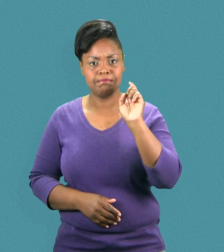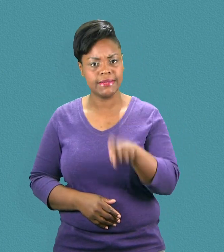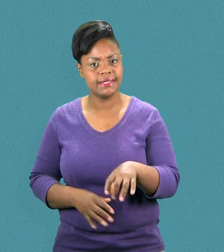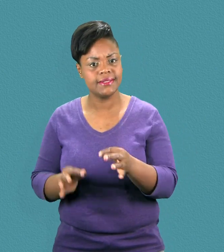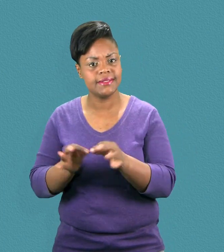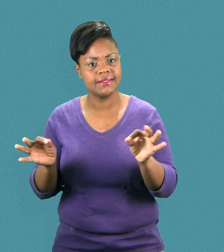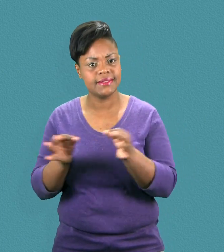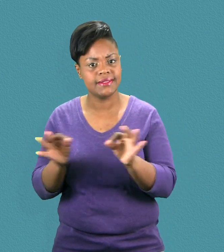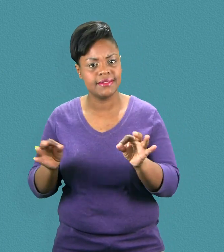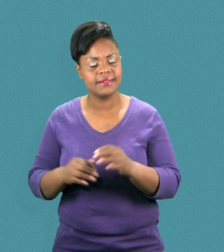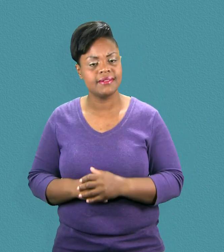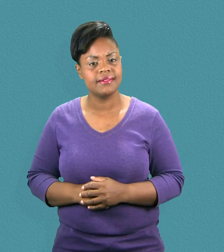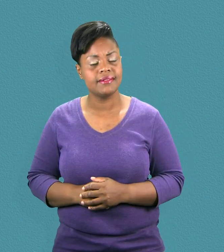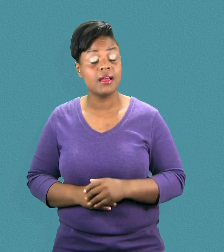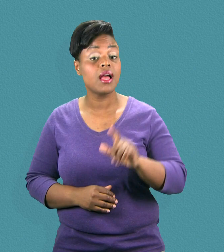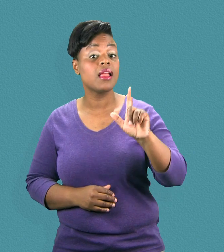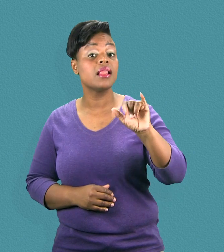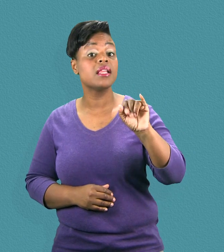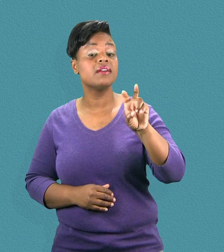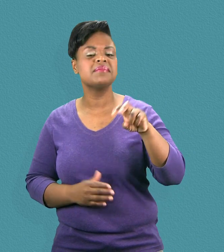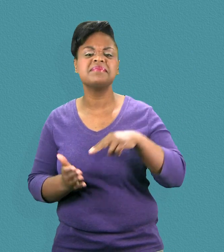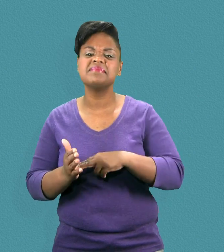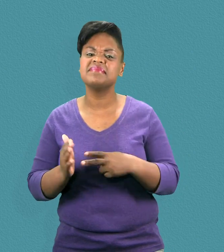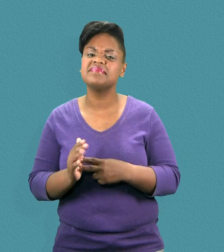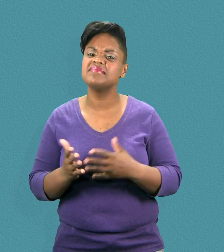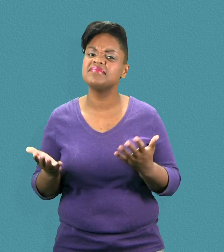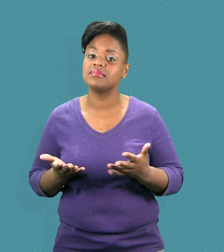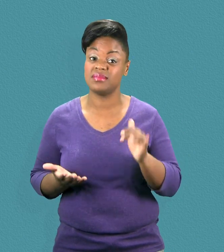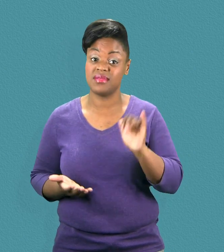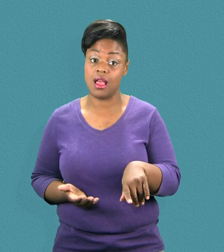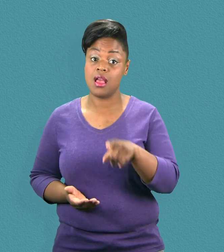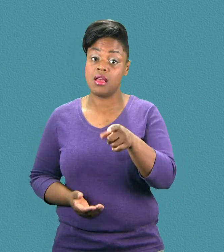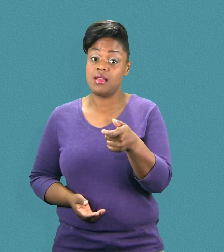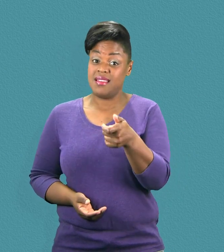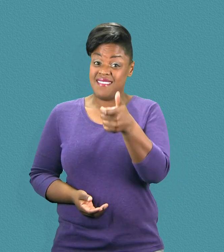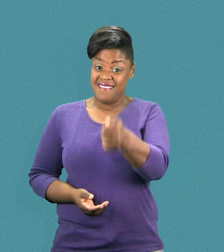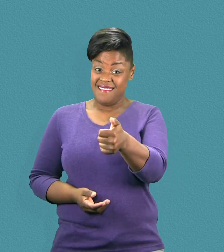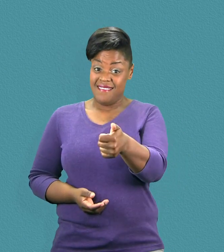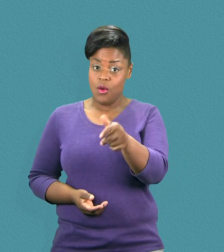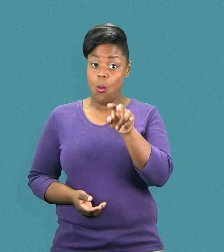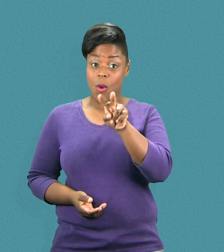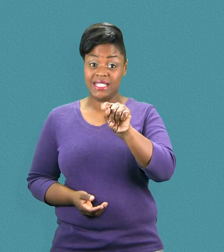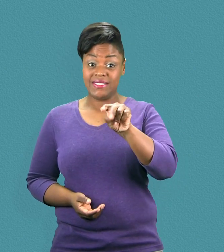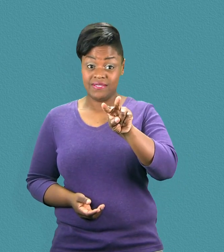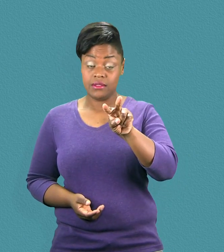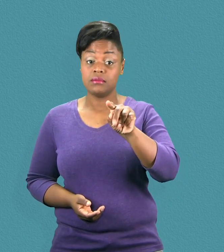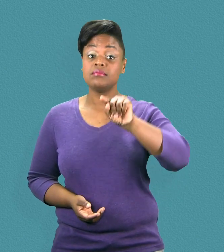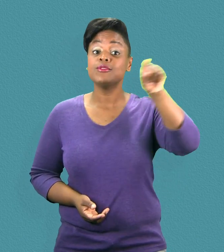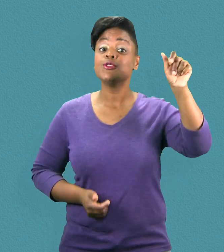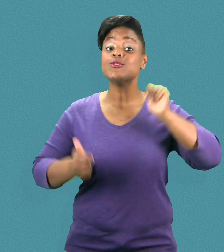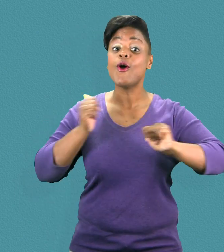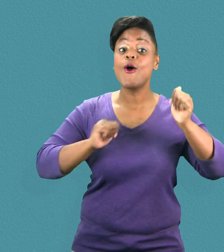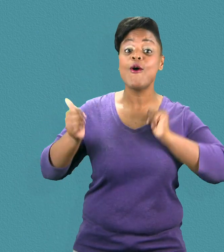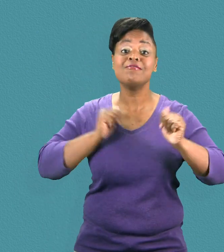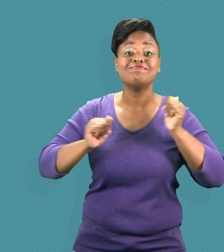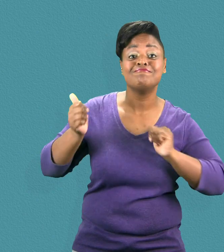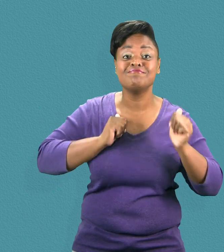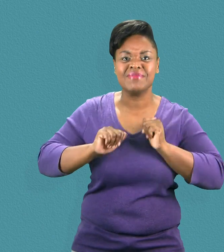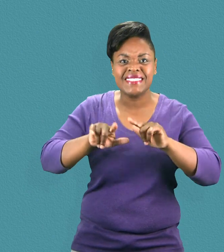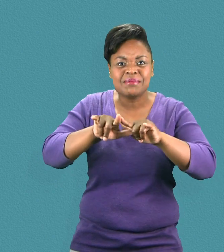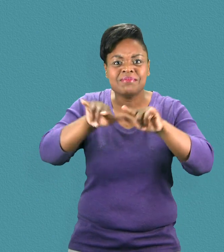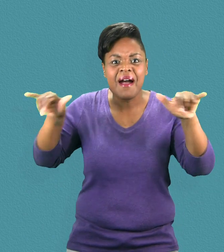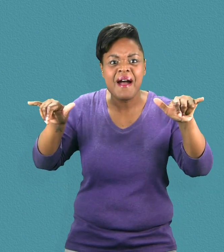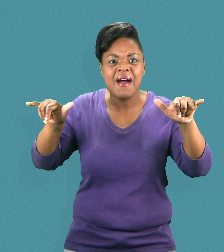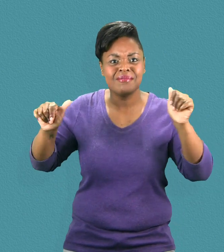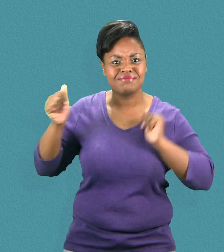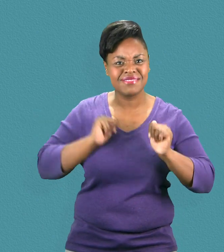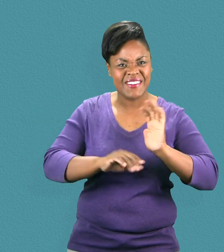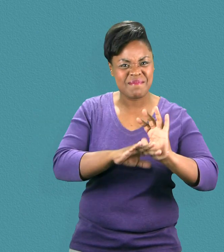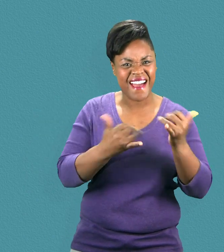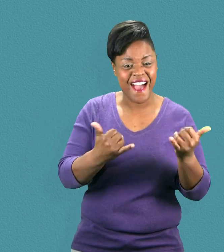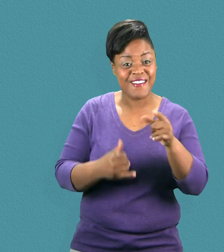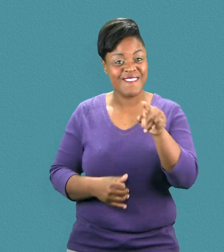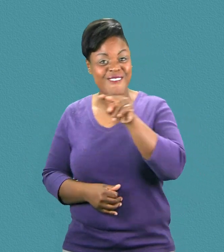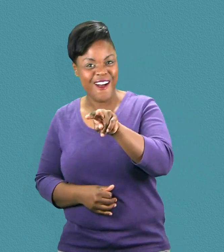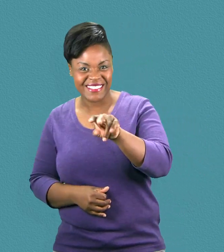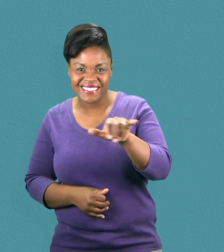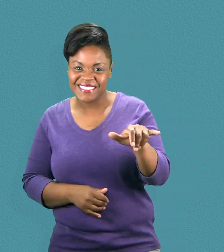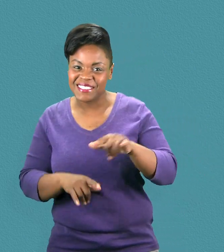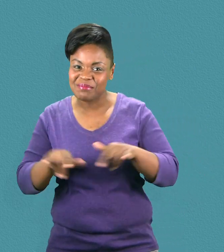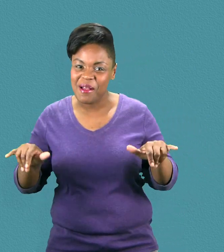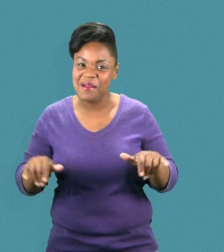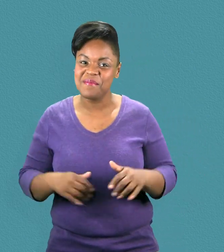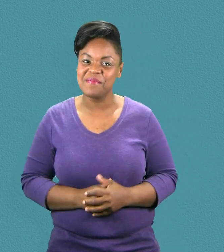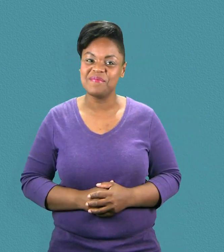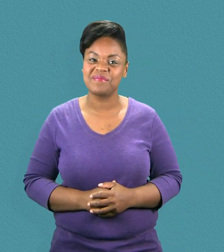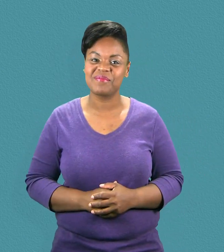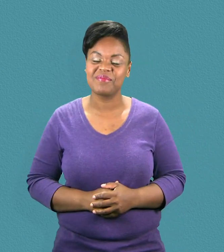A live program is a program shown on television at the same time it is performed.